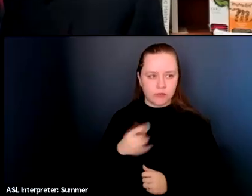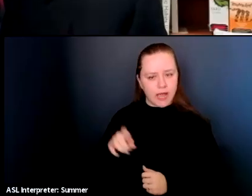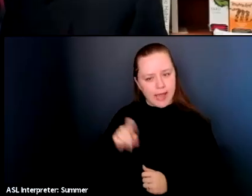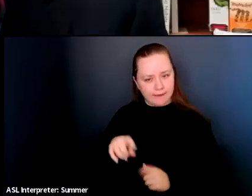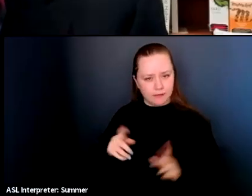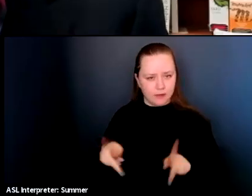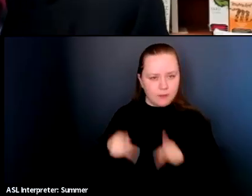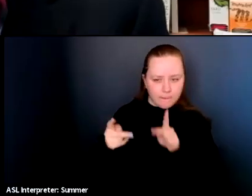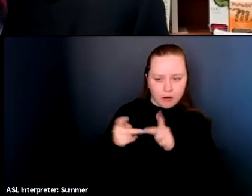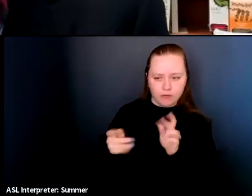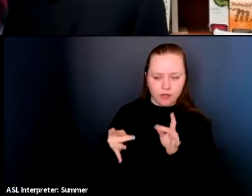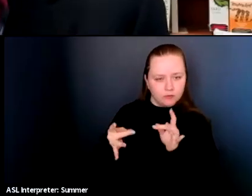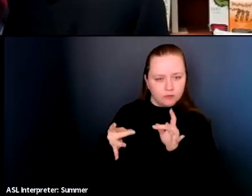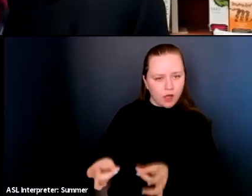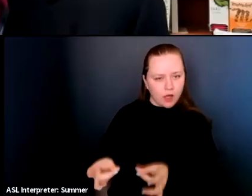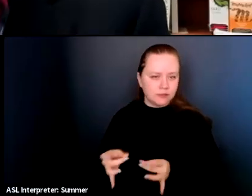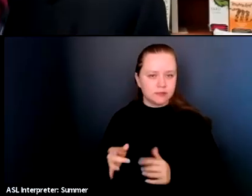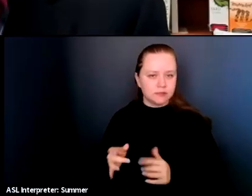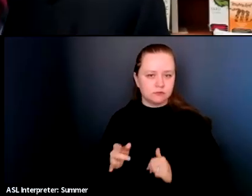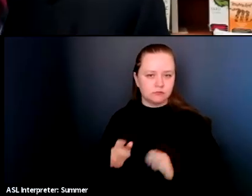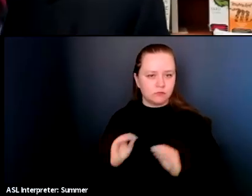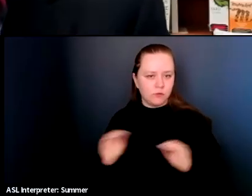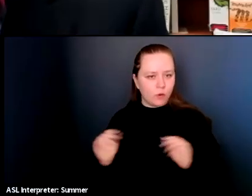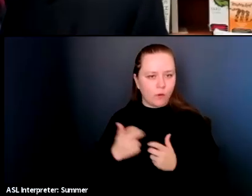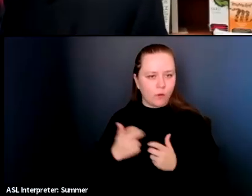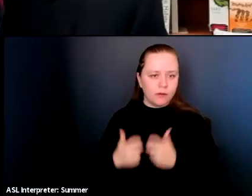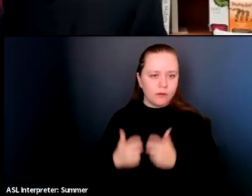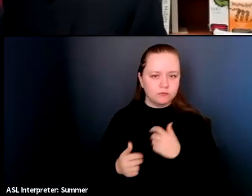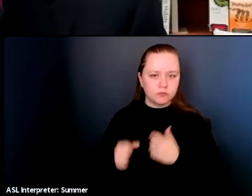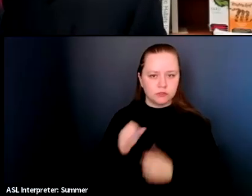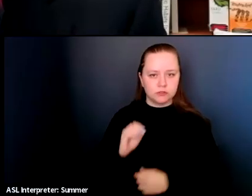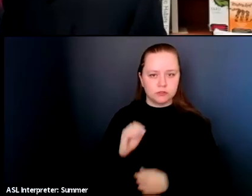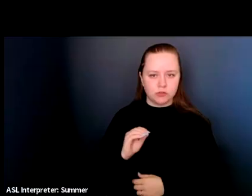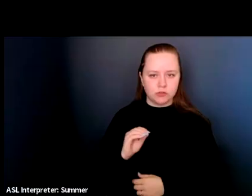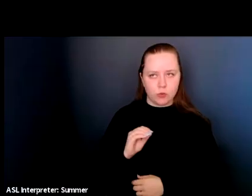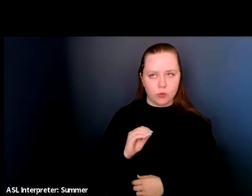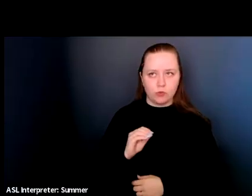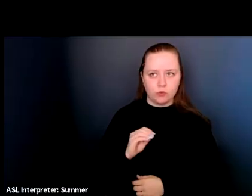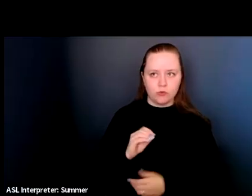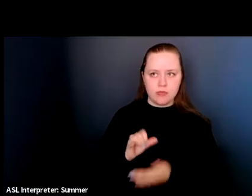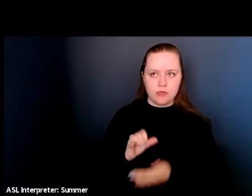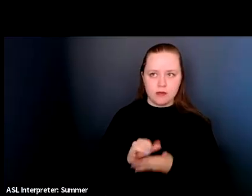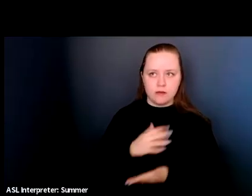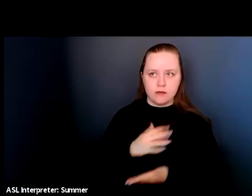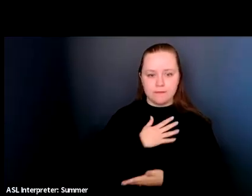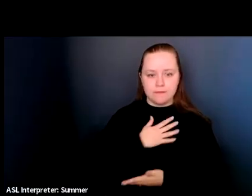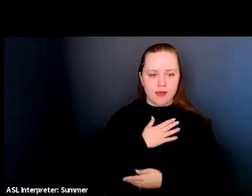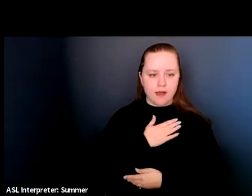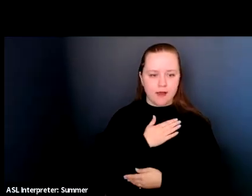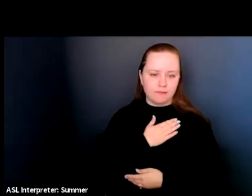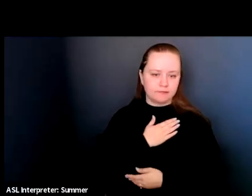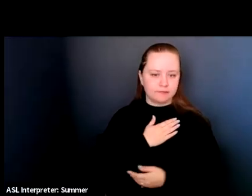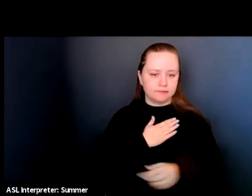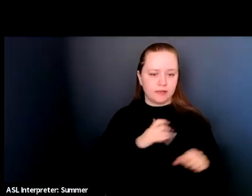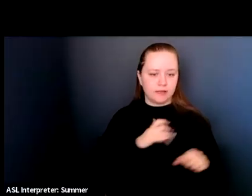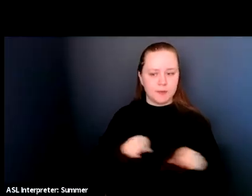to have no problems so that my capabilities were not doubted,